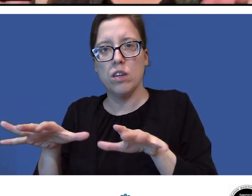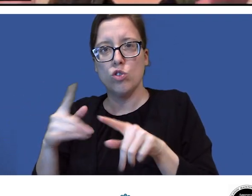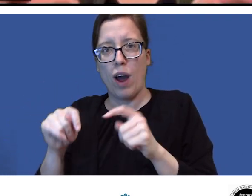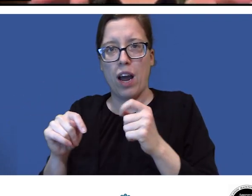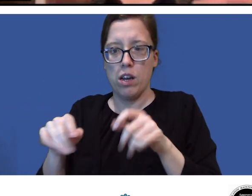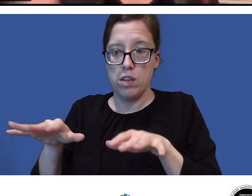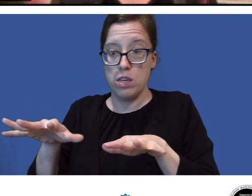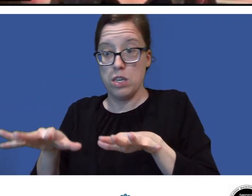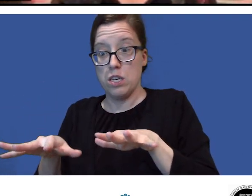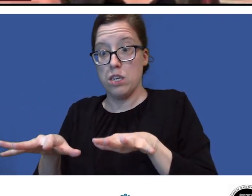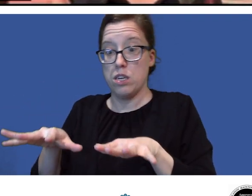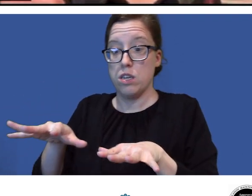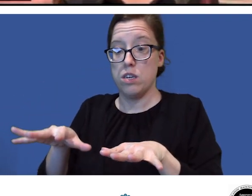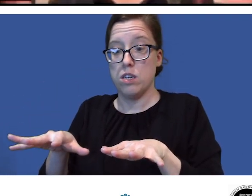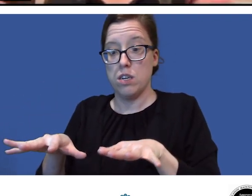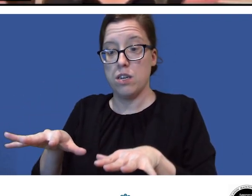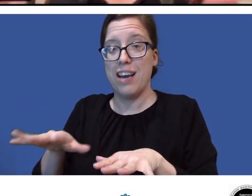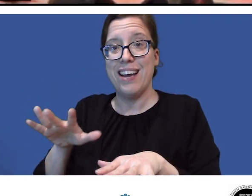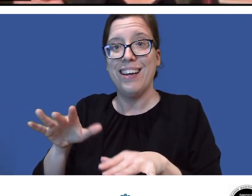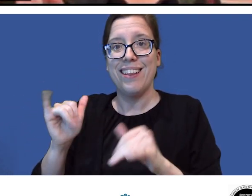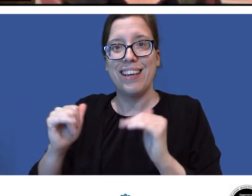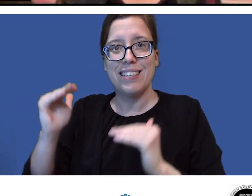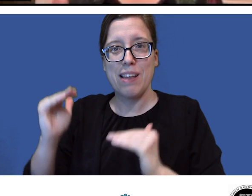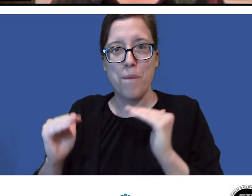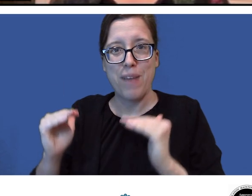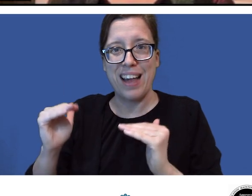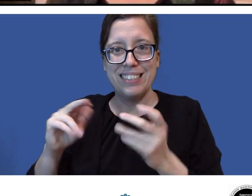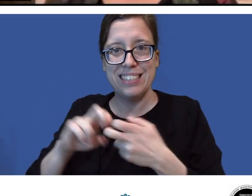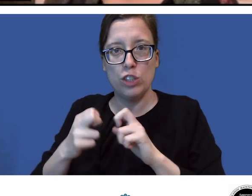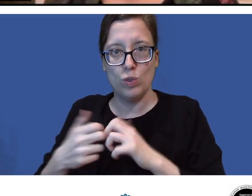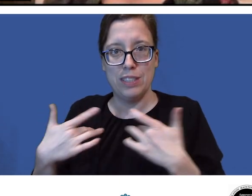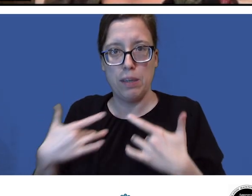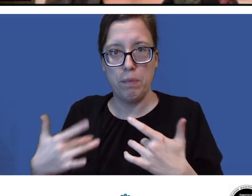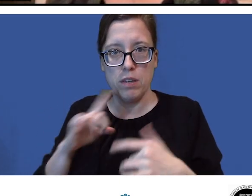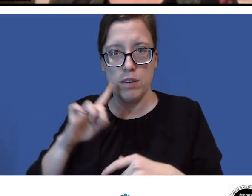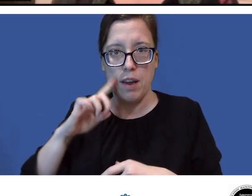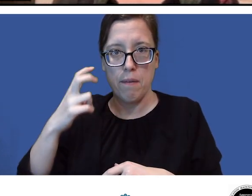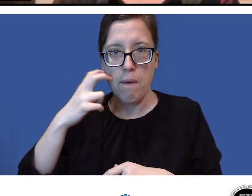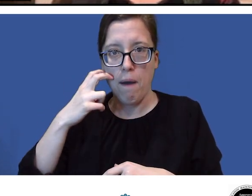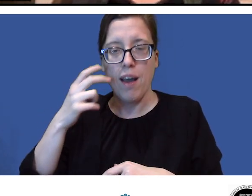have your feet and you don't have good balance. That's a little scary.